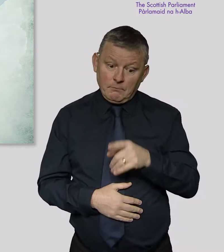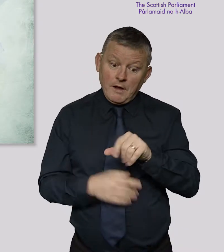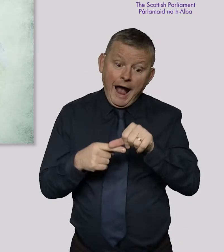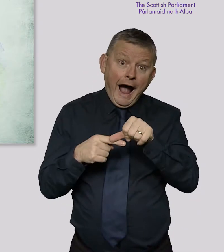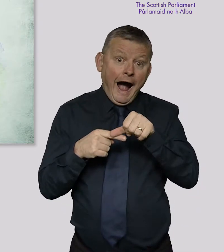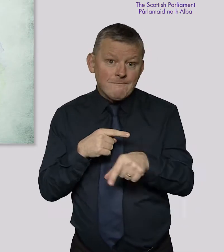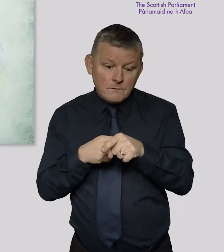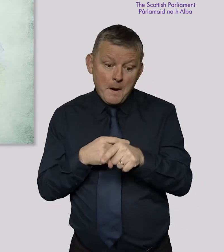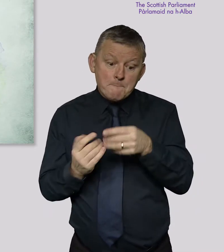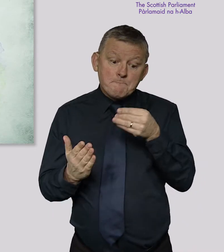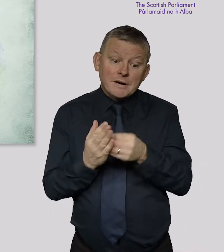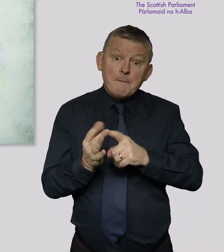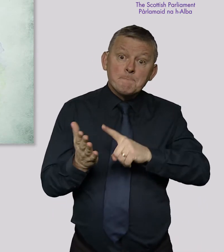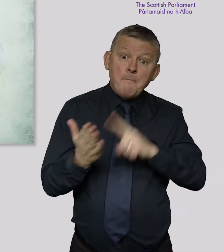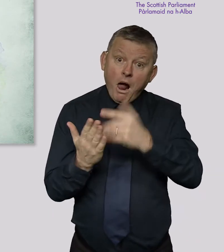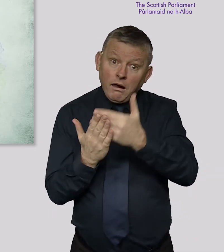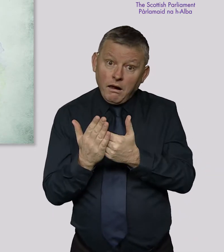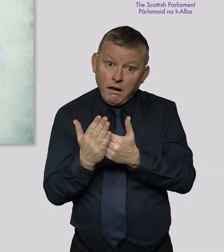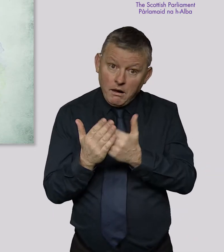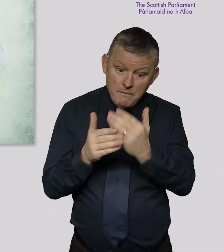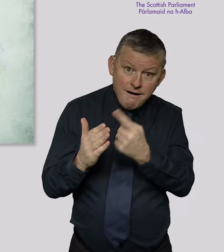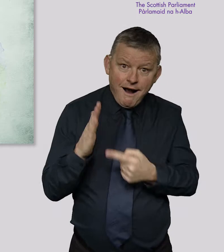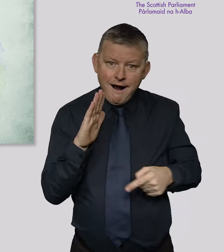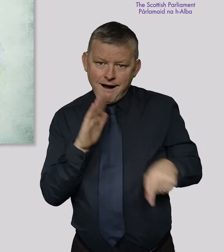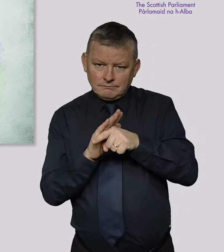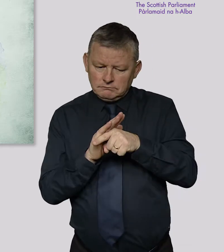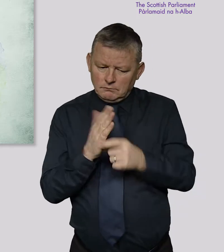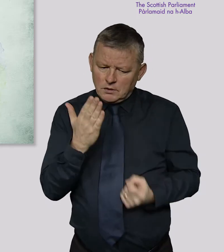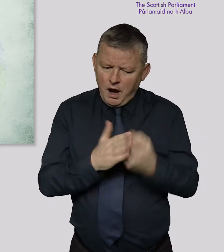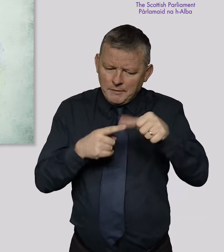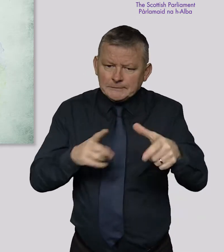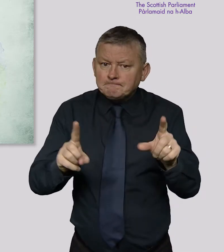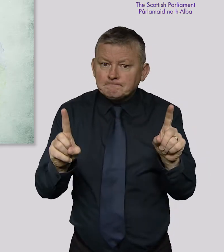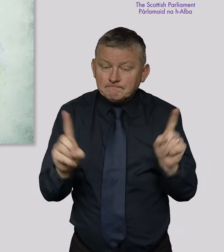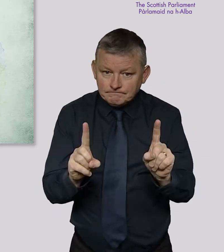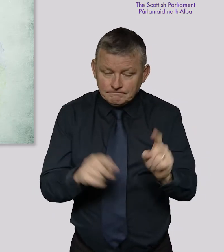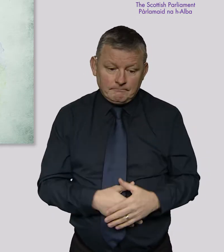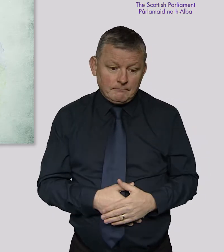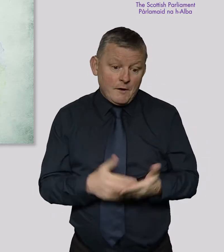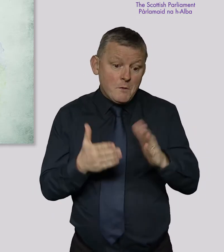What happens after the Budget Bill becomes an act?